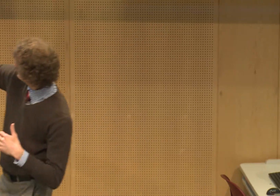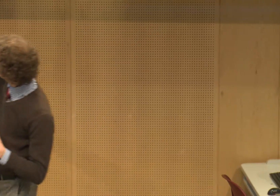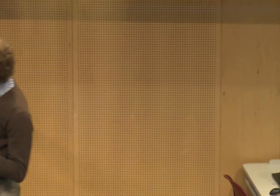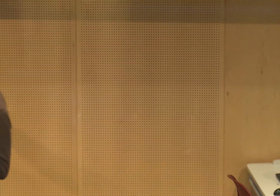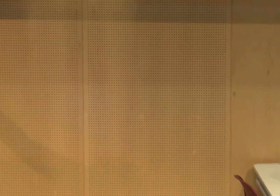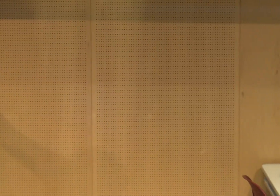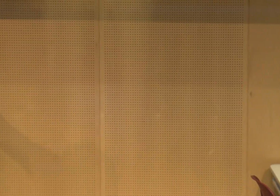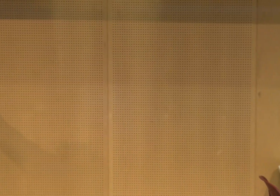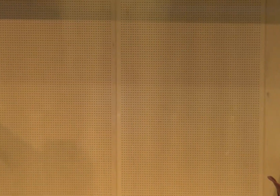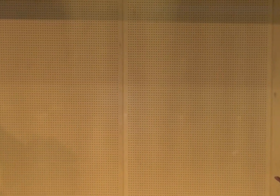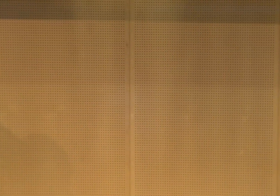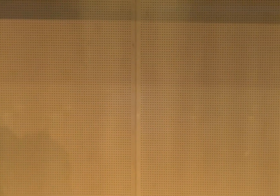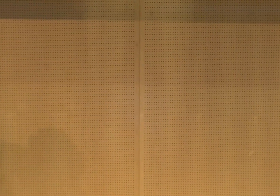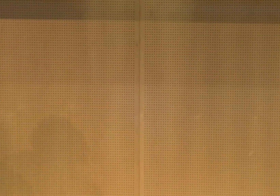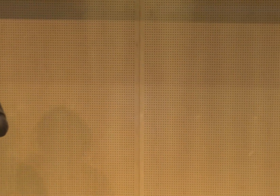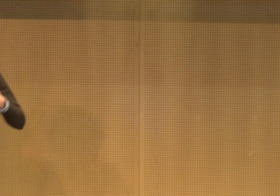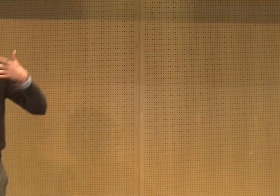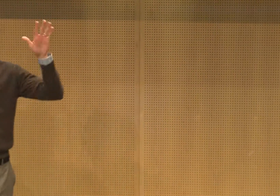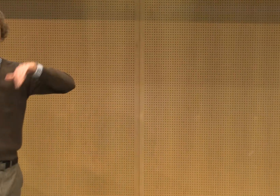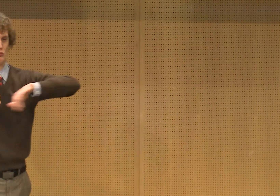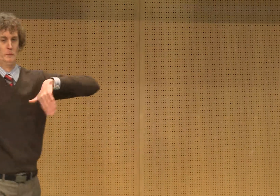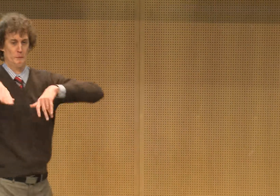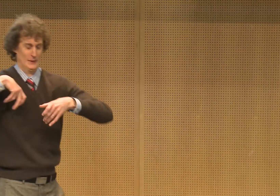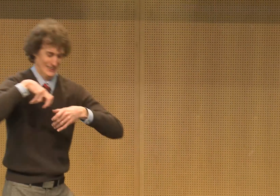So it's looking like I'm right about here.